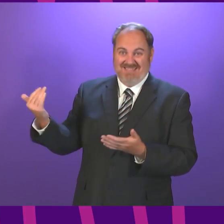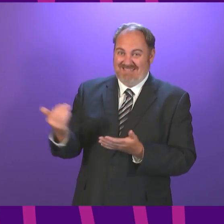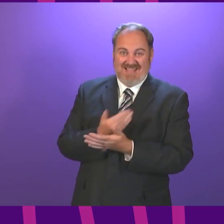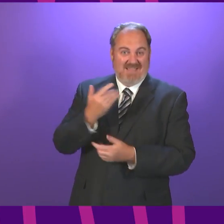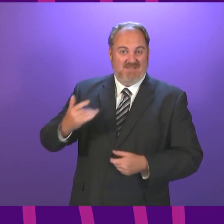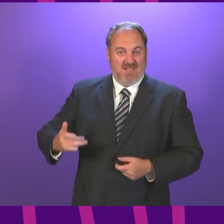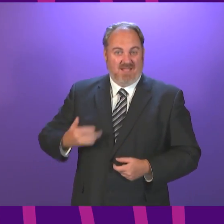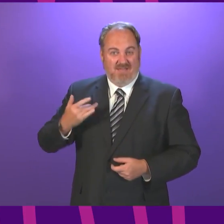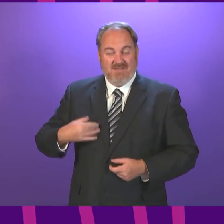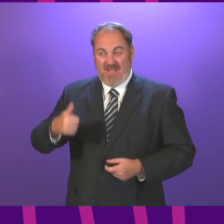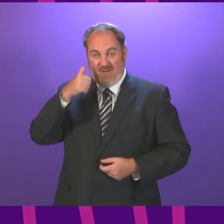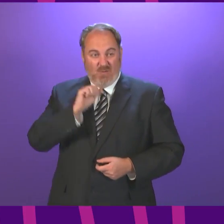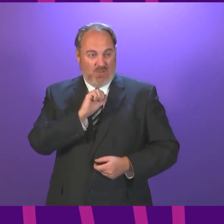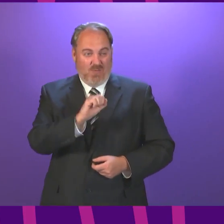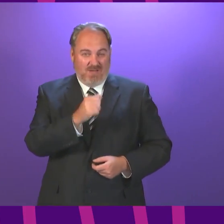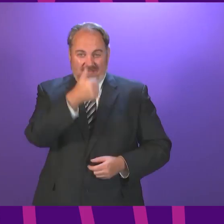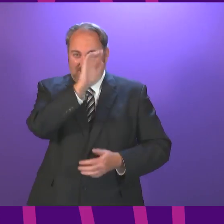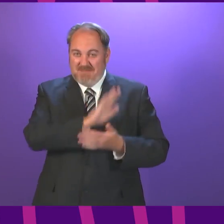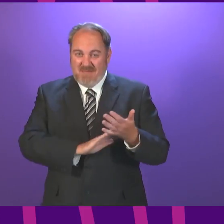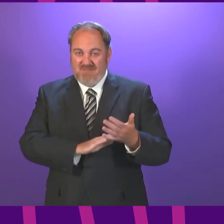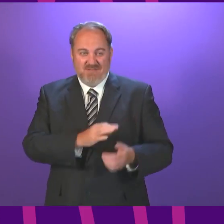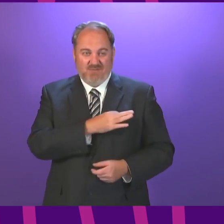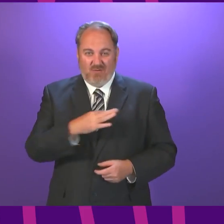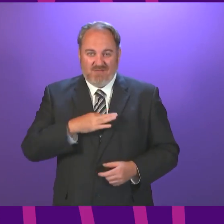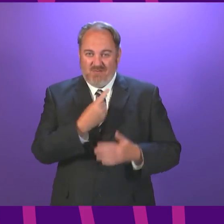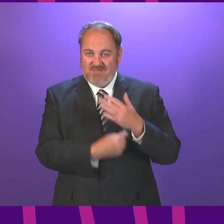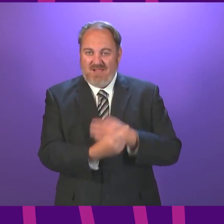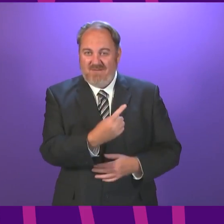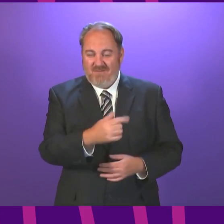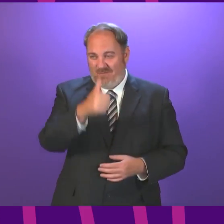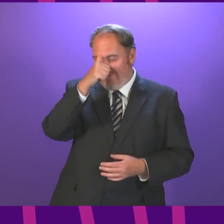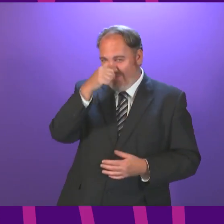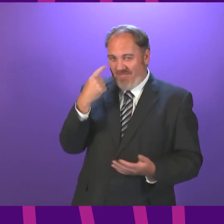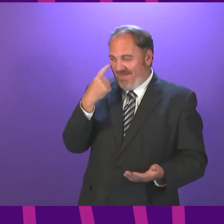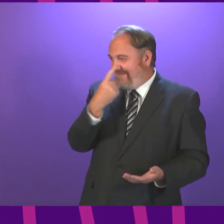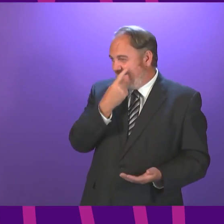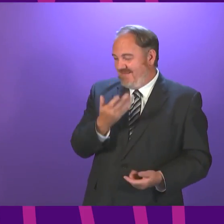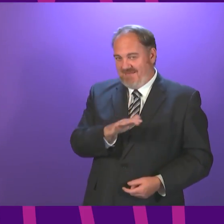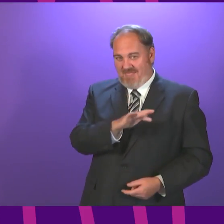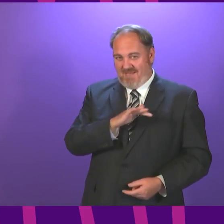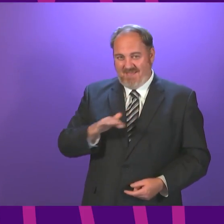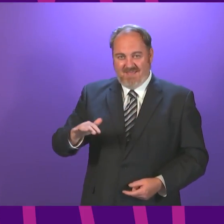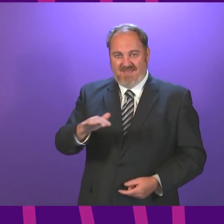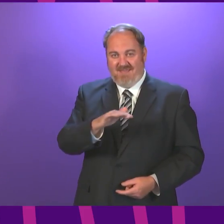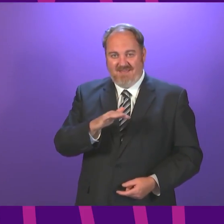clinician, Dr Gulhane will be very focused on evidence-based interventions and treatments.